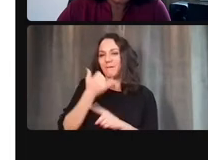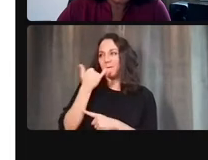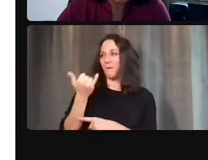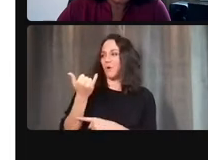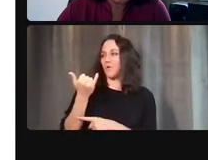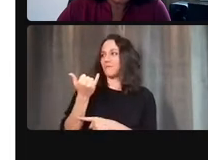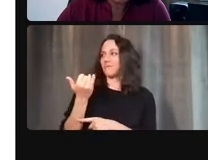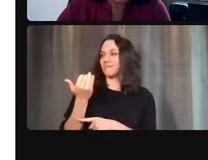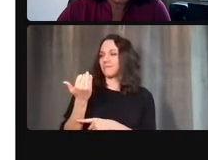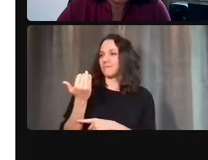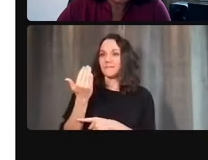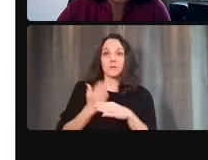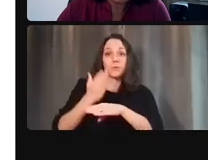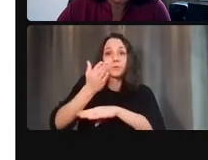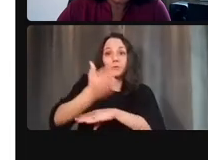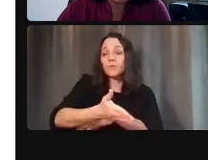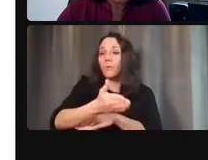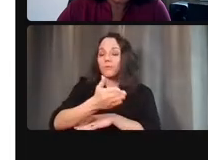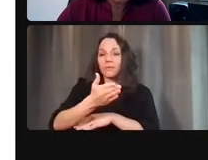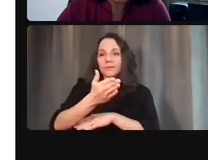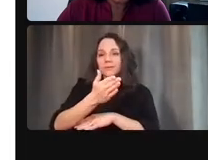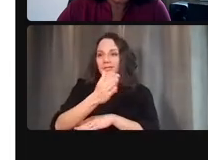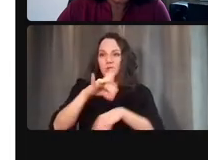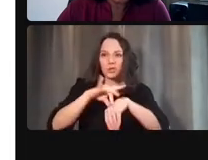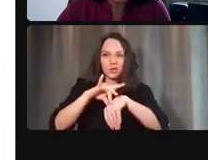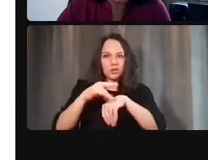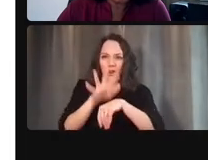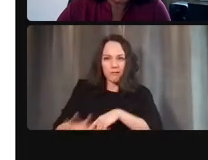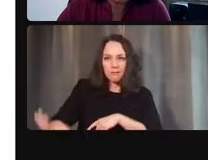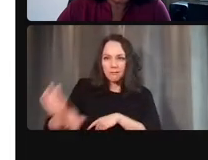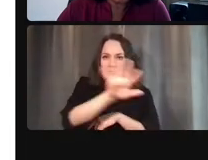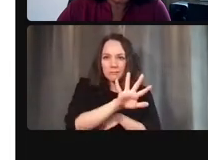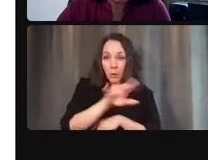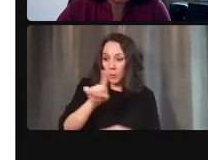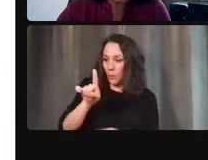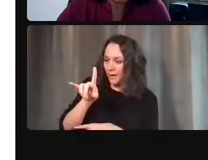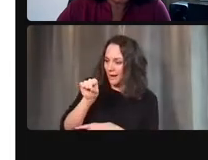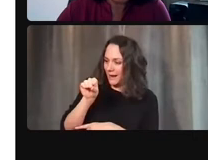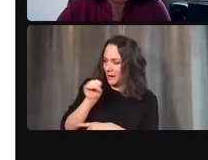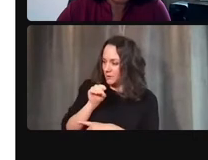having this 1800 number that anyone in the world can connect to starts